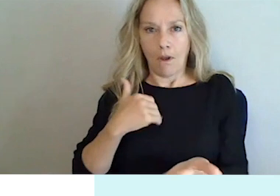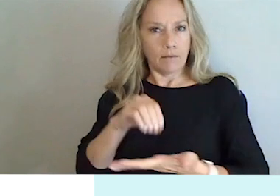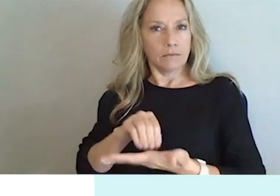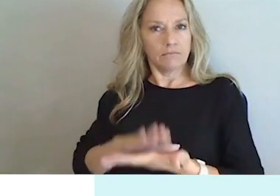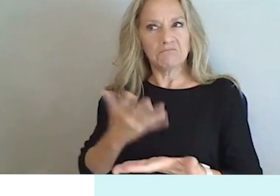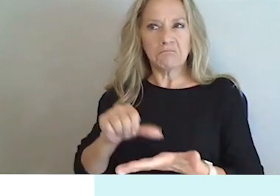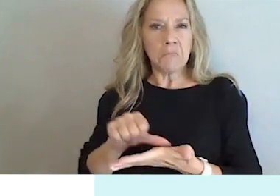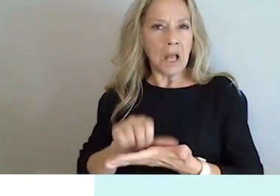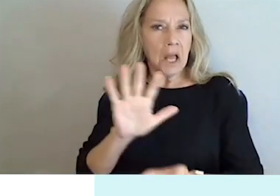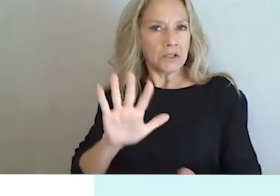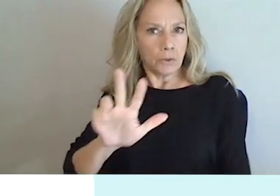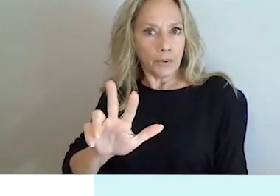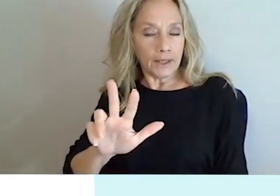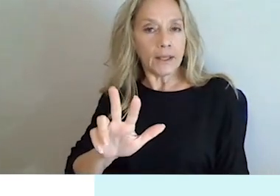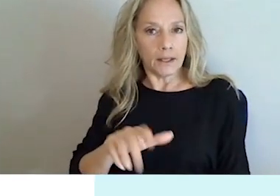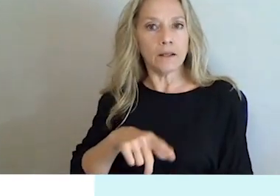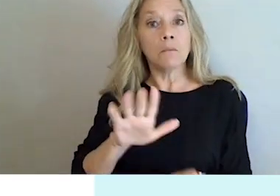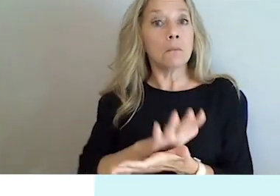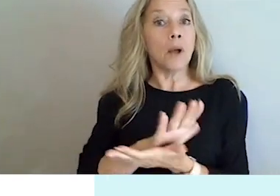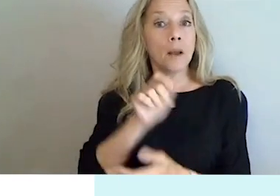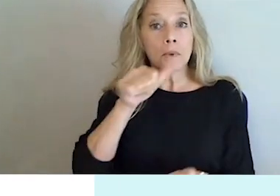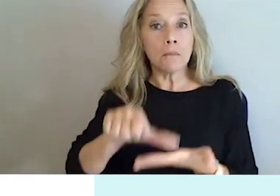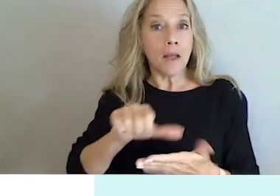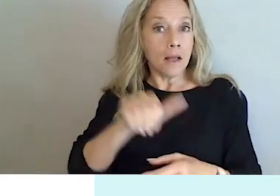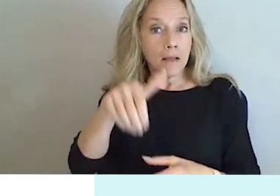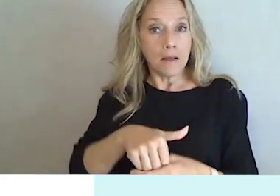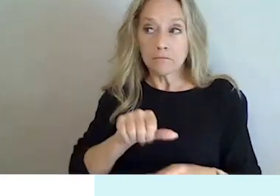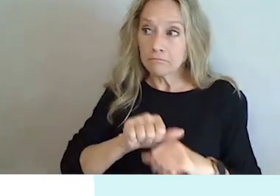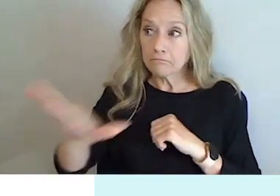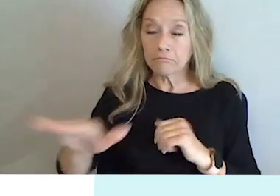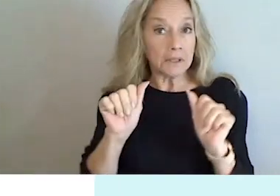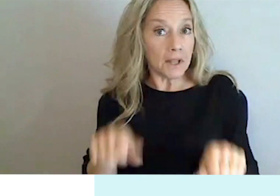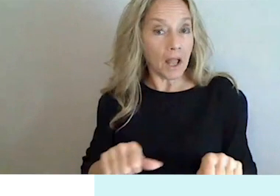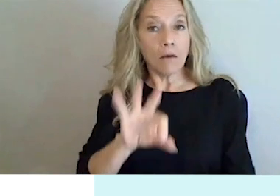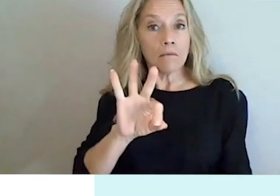You can return your paper packet by mail or by fax using the address listed in the